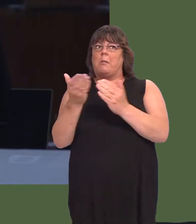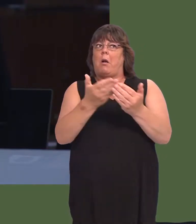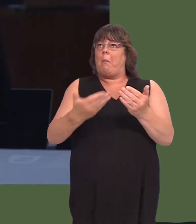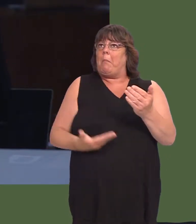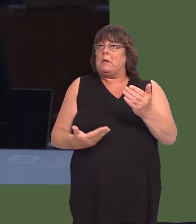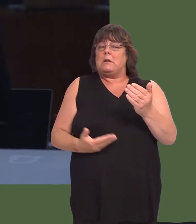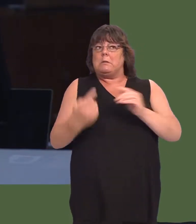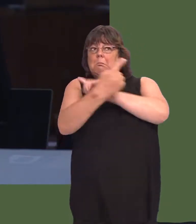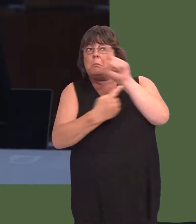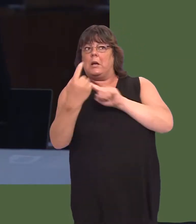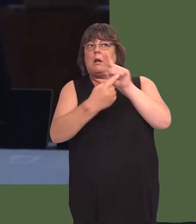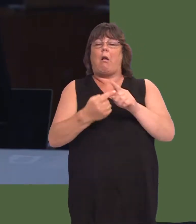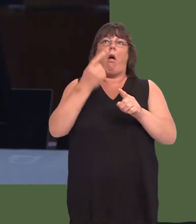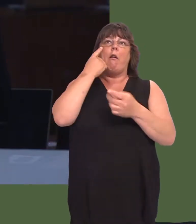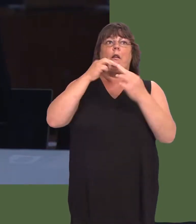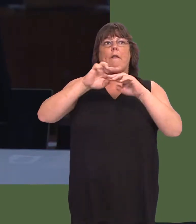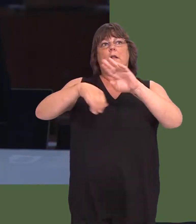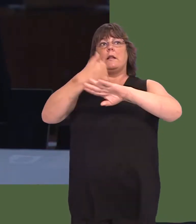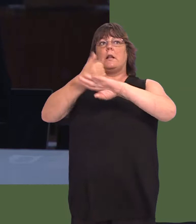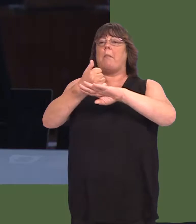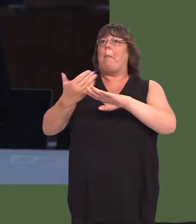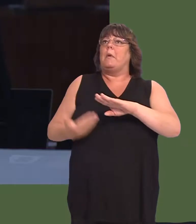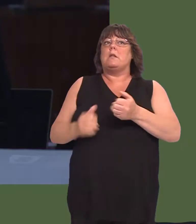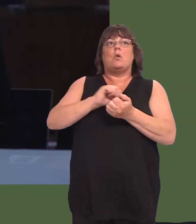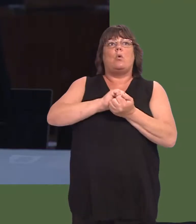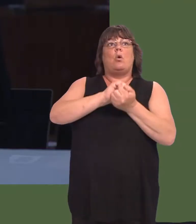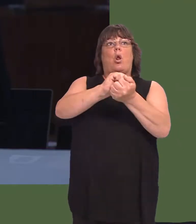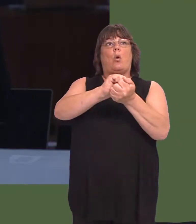and consider and explore the possibility of establishing a business loan scheme to support